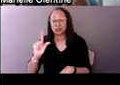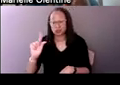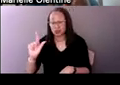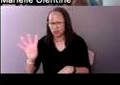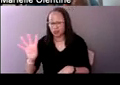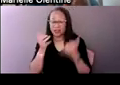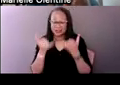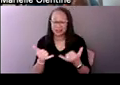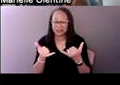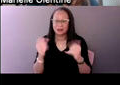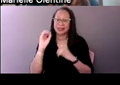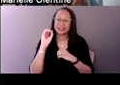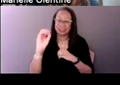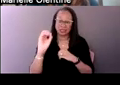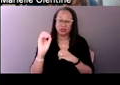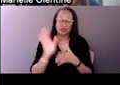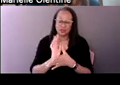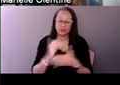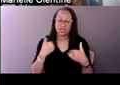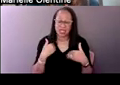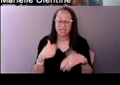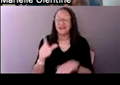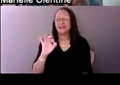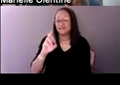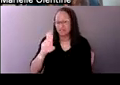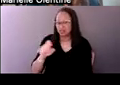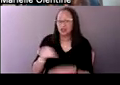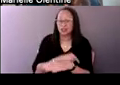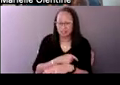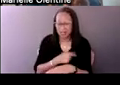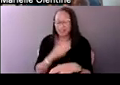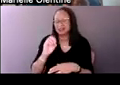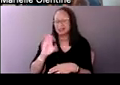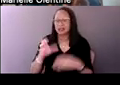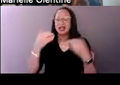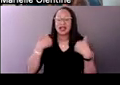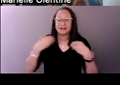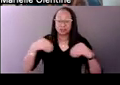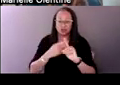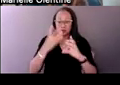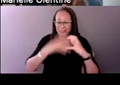accepted, of them, 15 films were first timers at Sundance, meaning the majority had already had